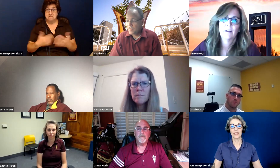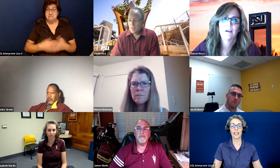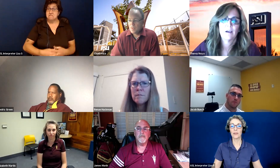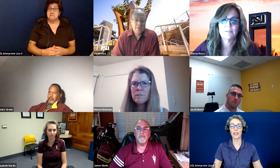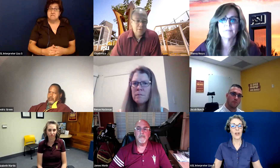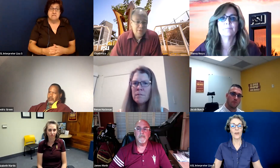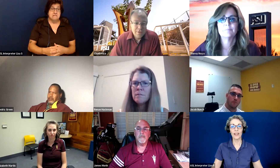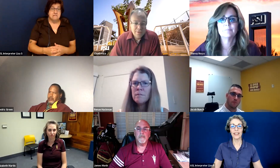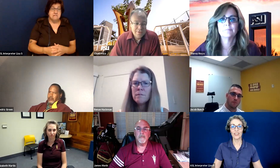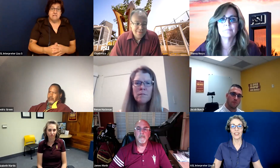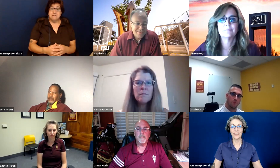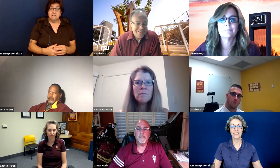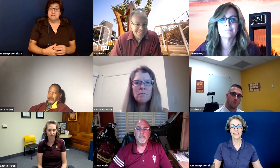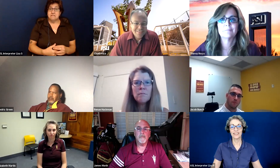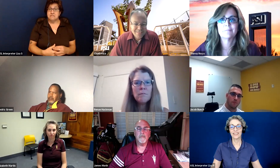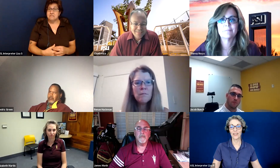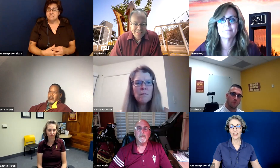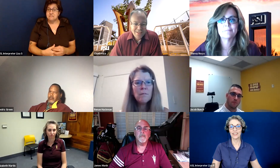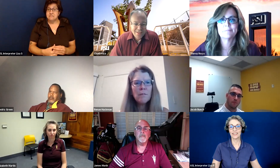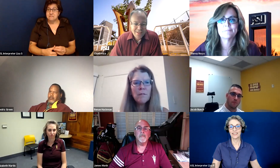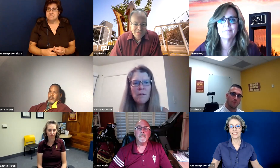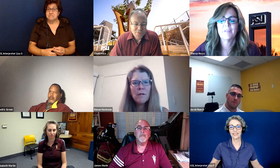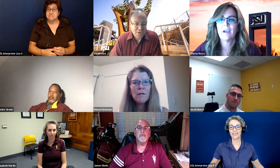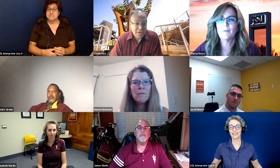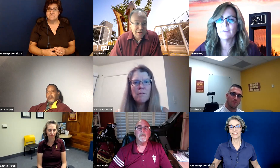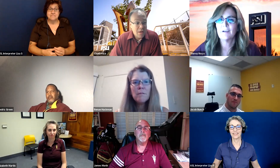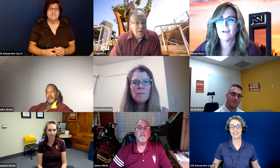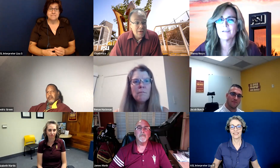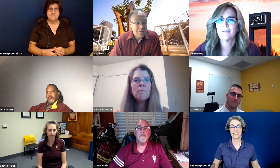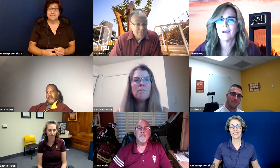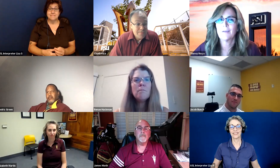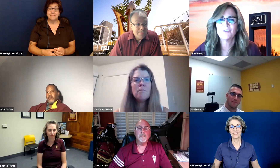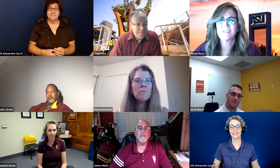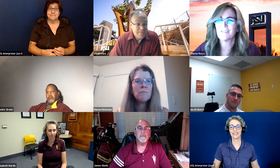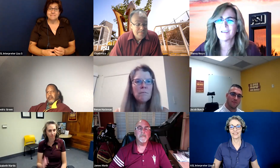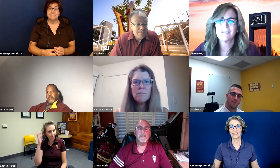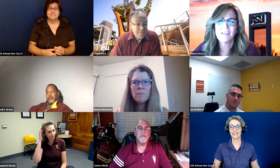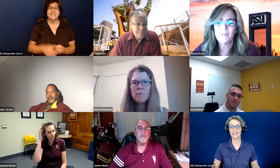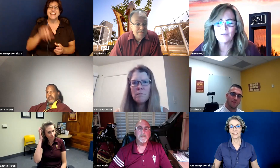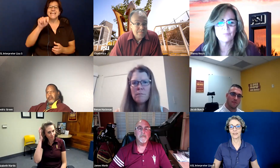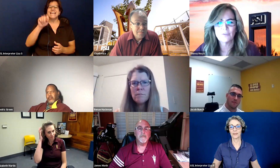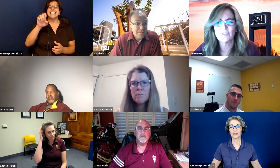Elizabeth. Now I think she covered it. Very good. Yeah. I would just say that it can be a real,